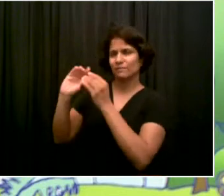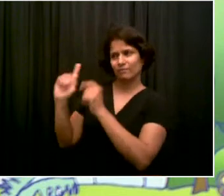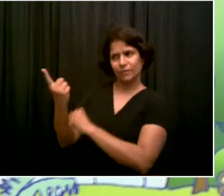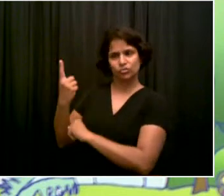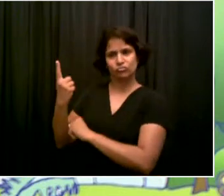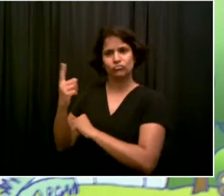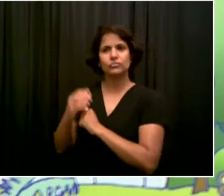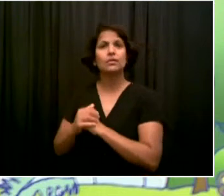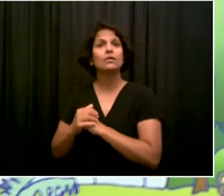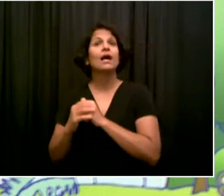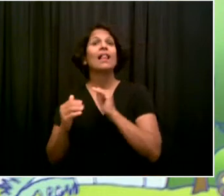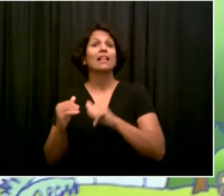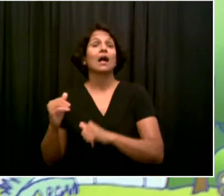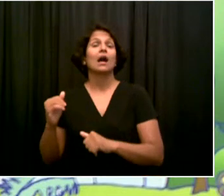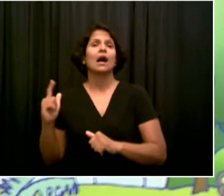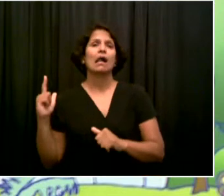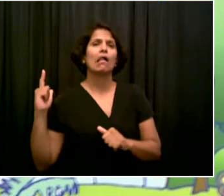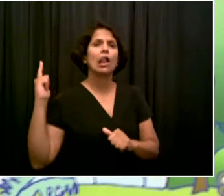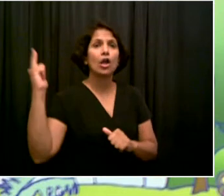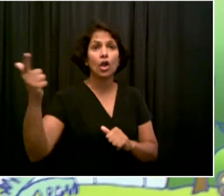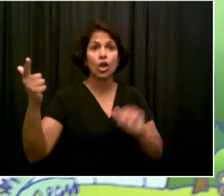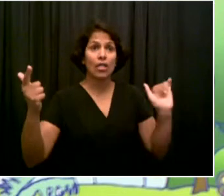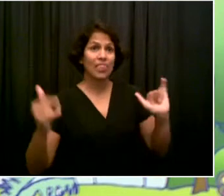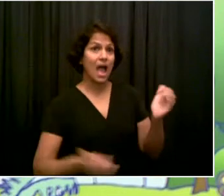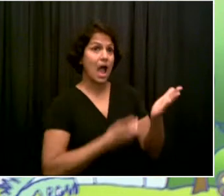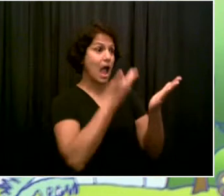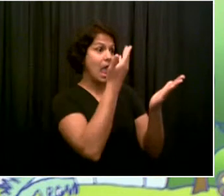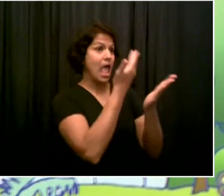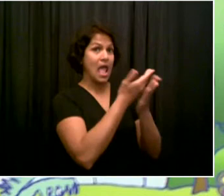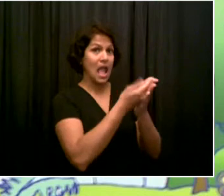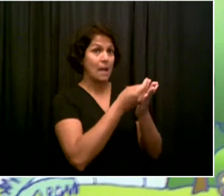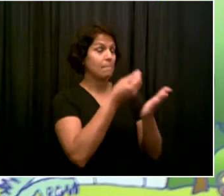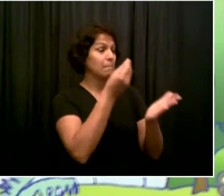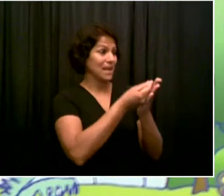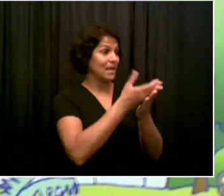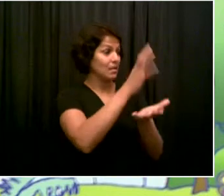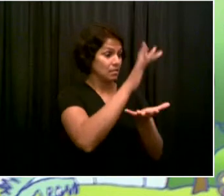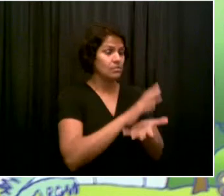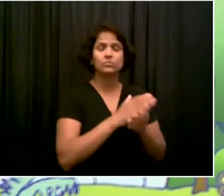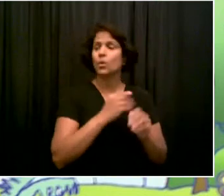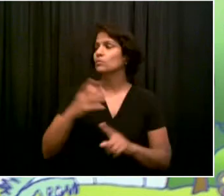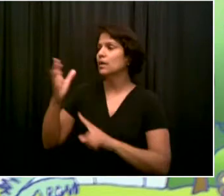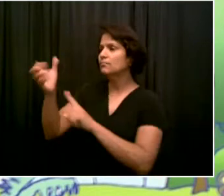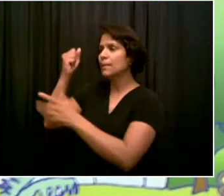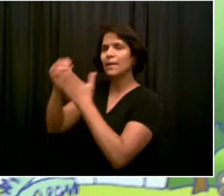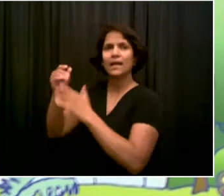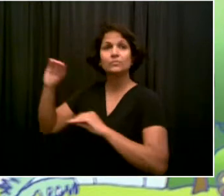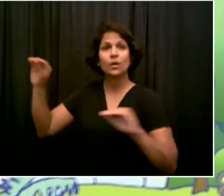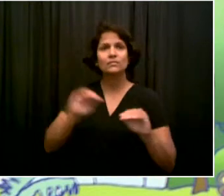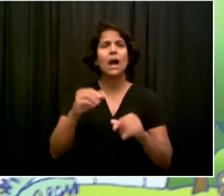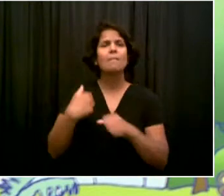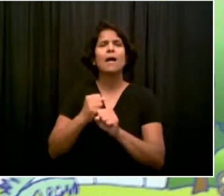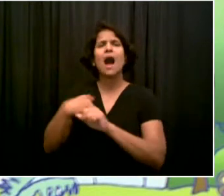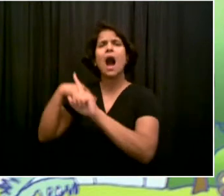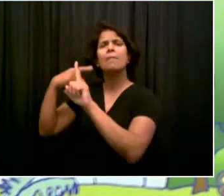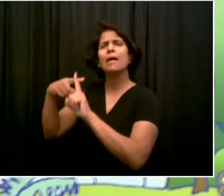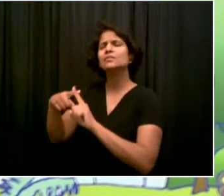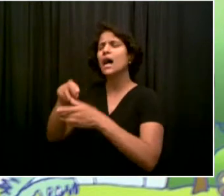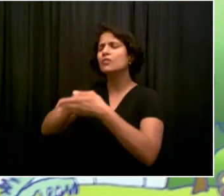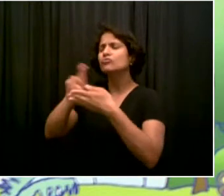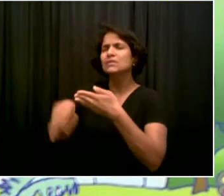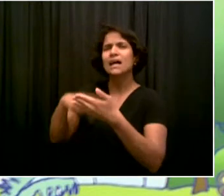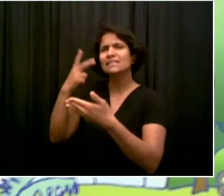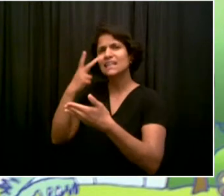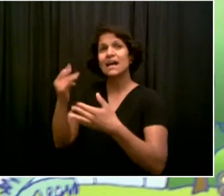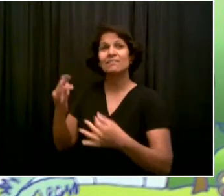AFFIRM THEY WILL